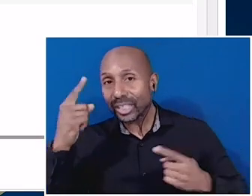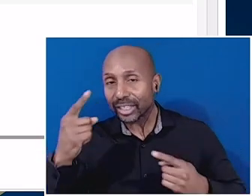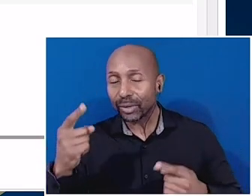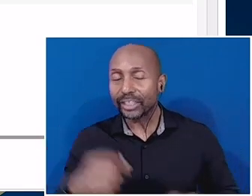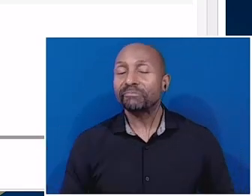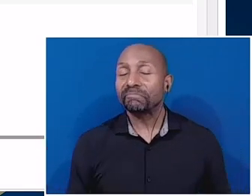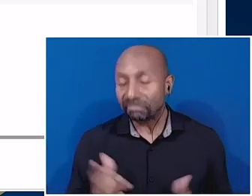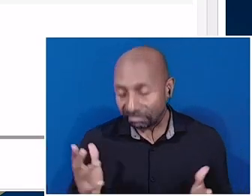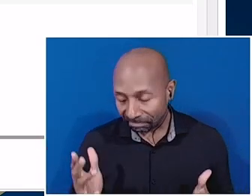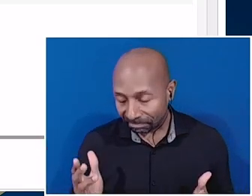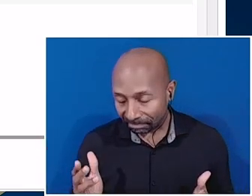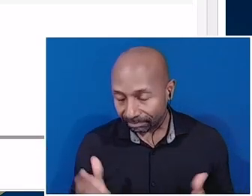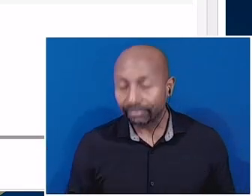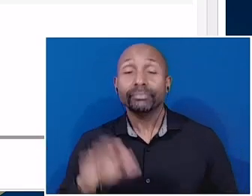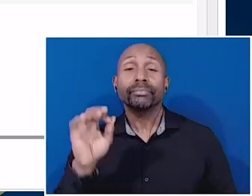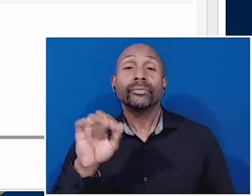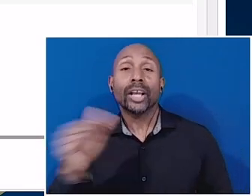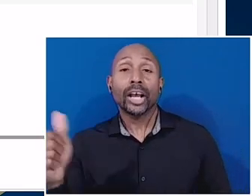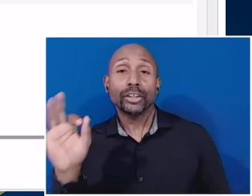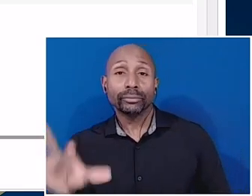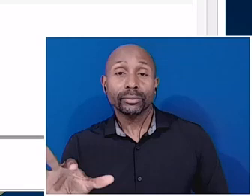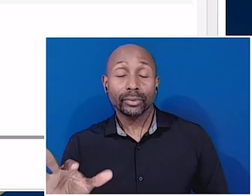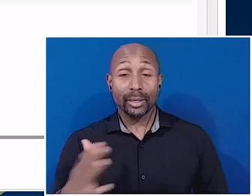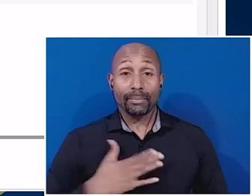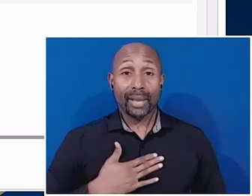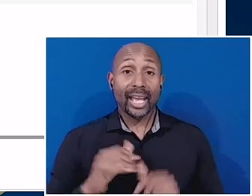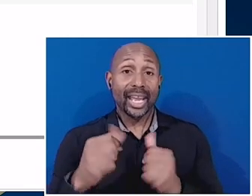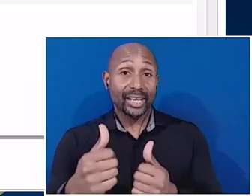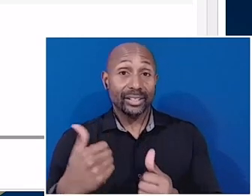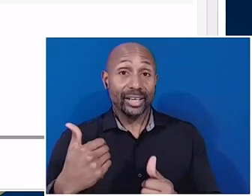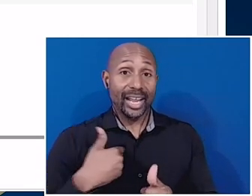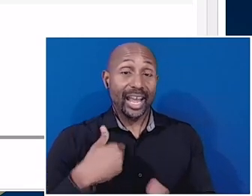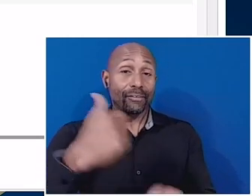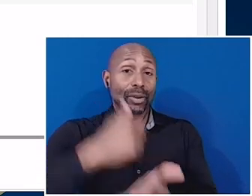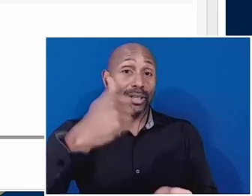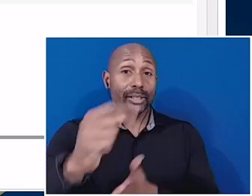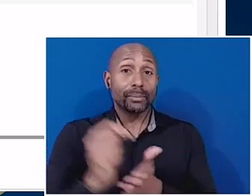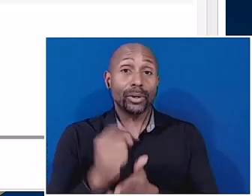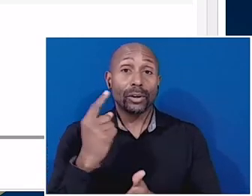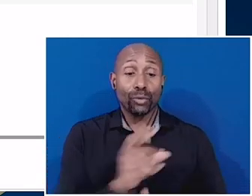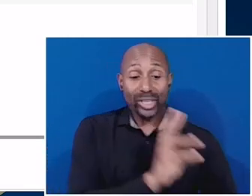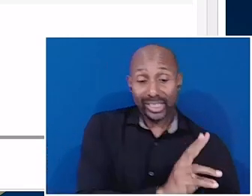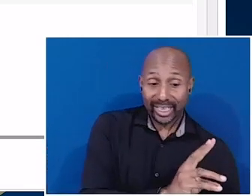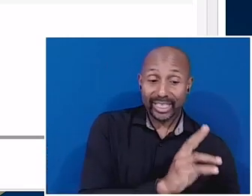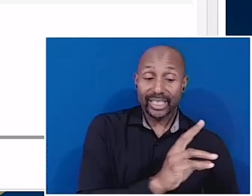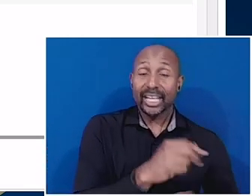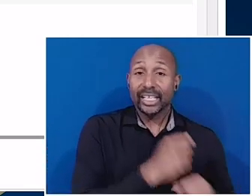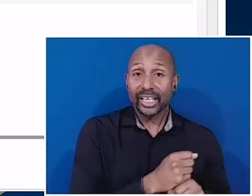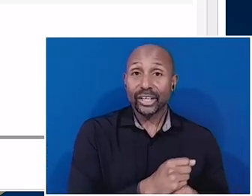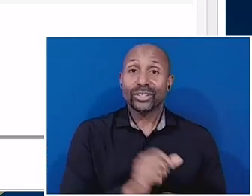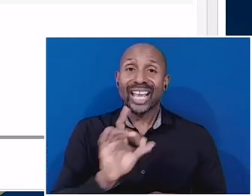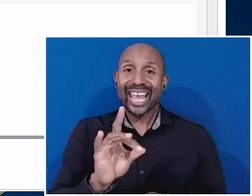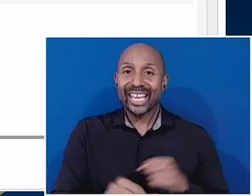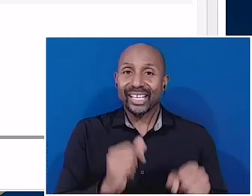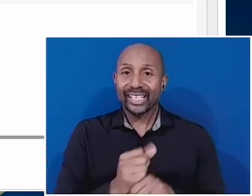accreditation periods of six, eight, and ten years, scaled to our perception of